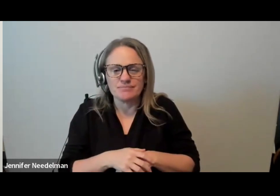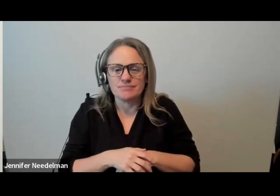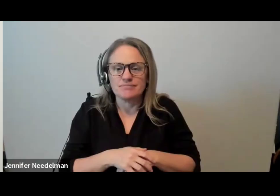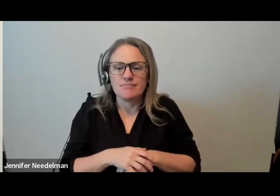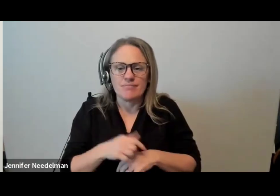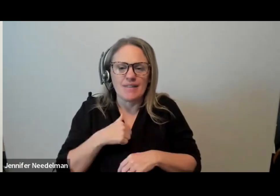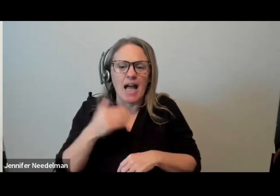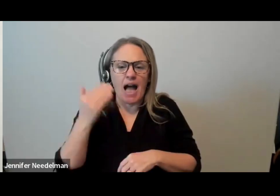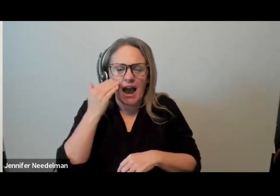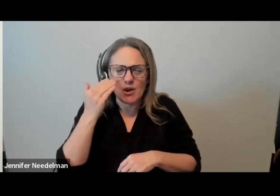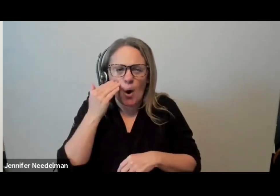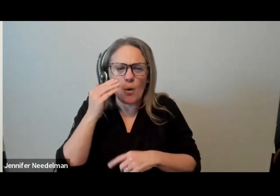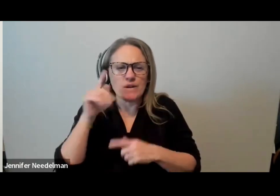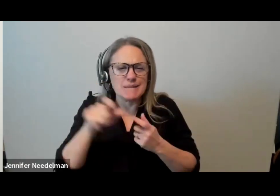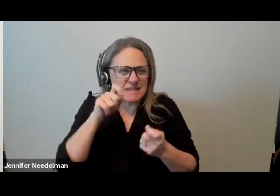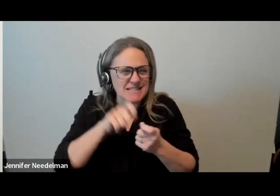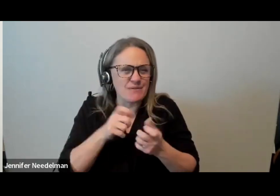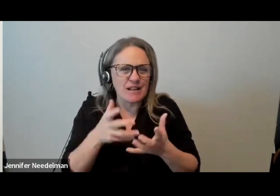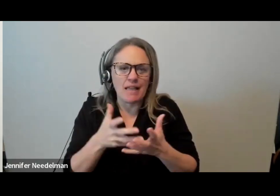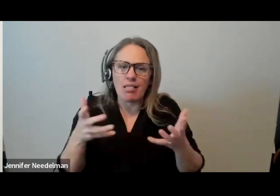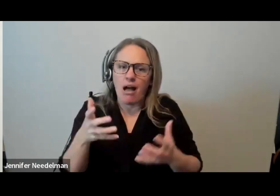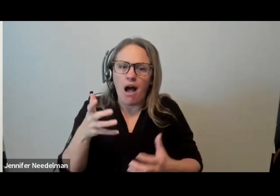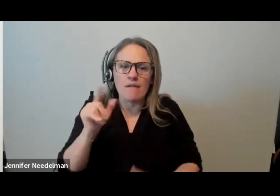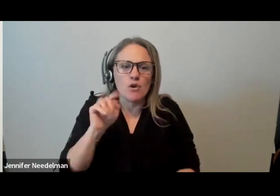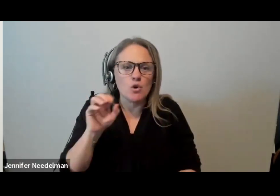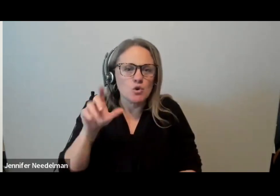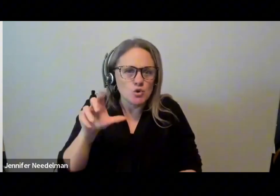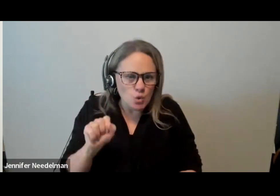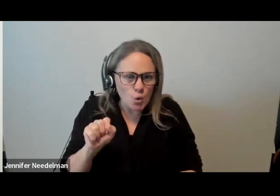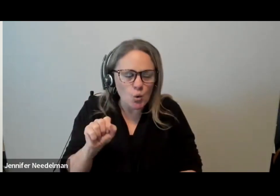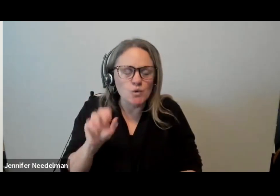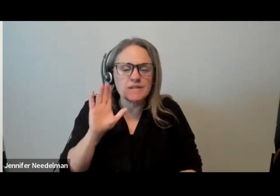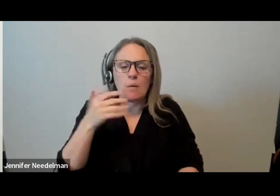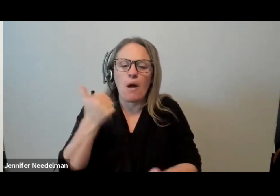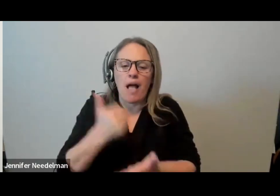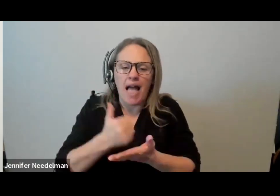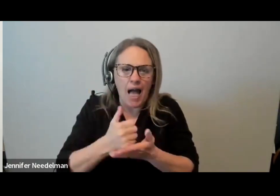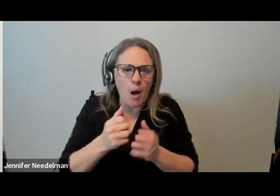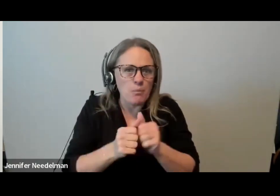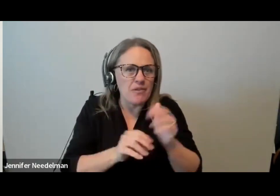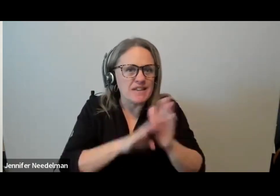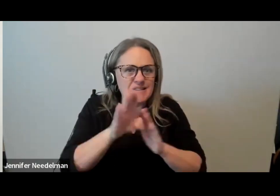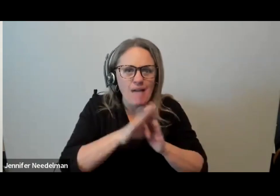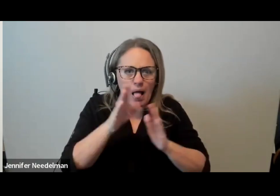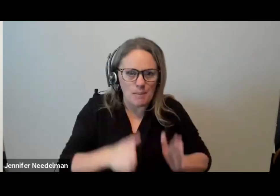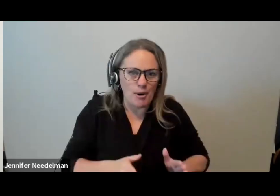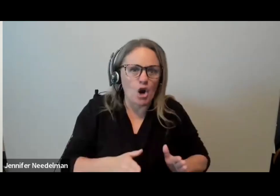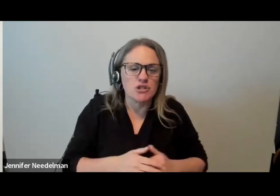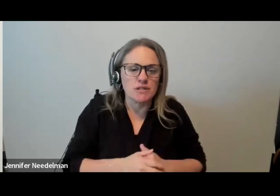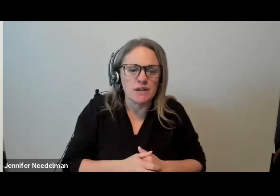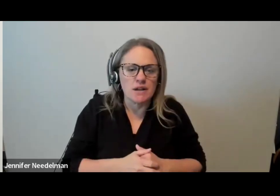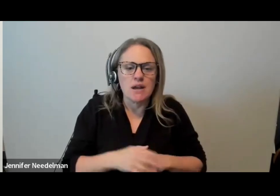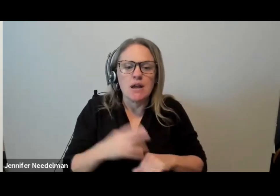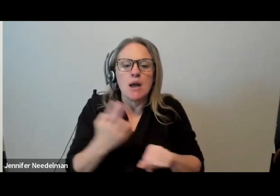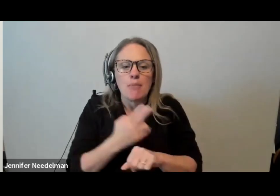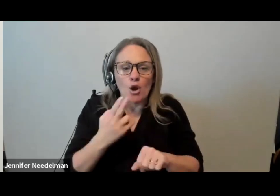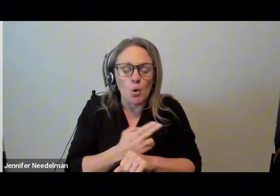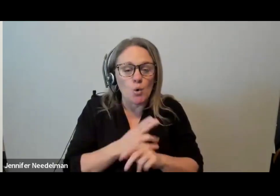I know that there's a lot of great tools out there that exist on GitHub and others for indie developers that are developing these, but using the patterns and thinking about what that